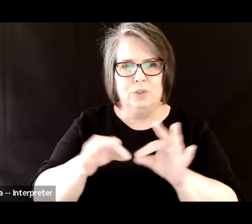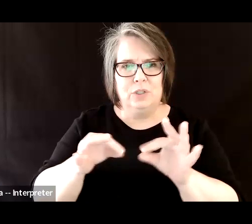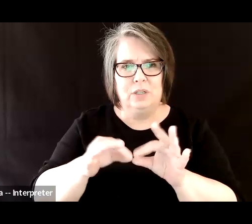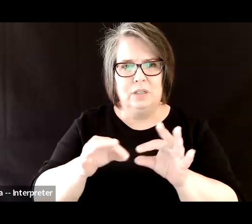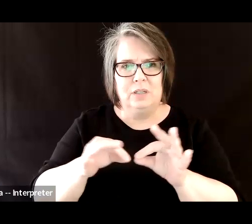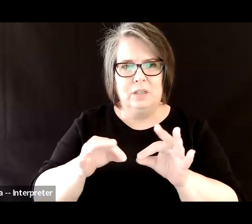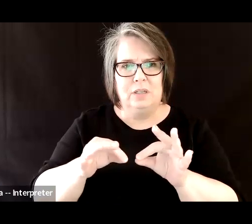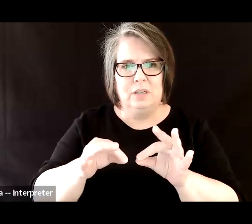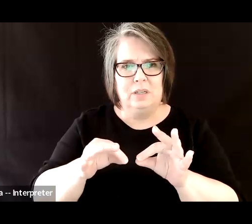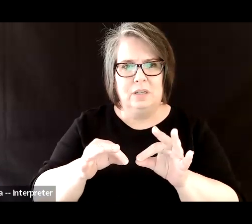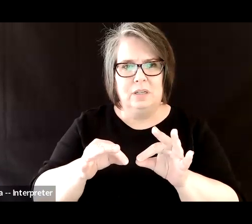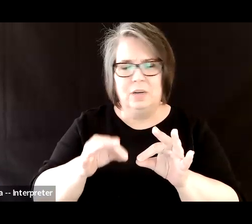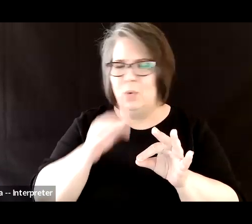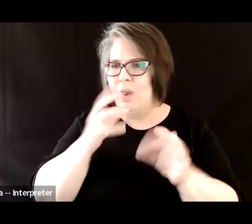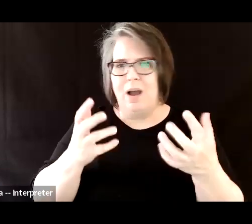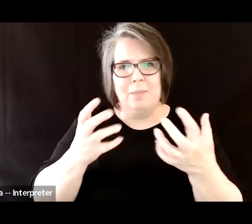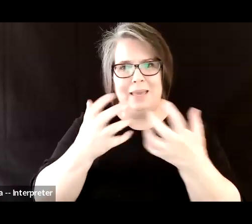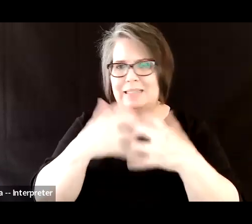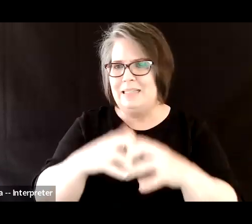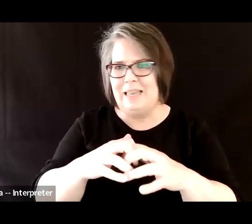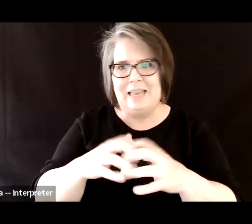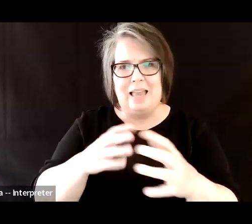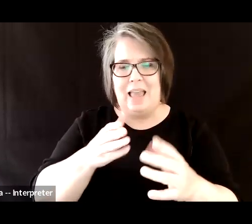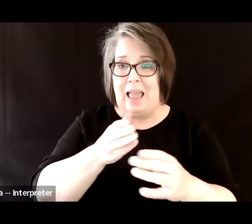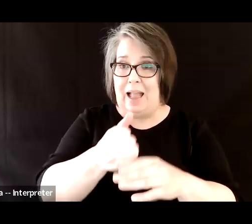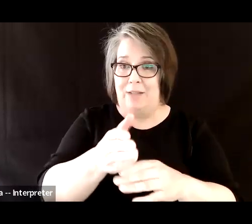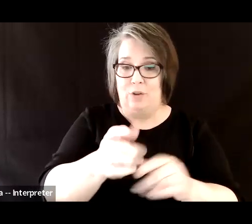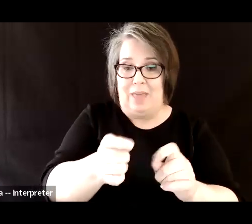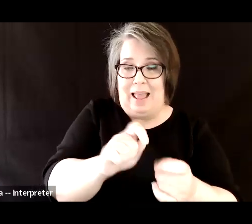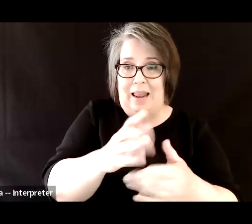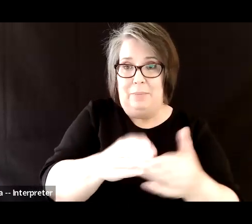would not be in sync from that edit zone to the ends.